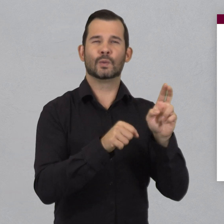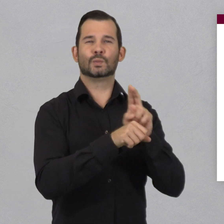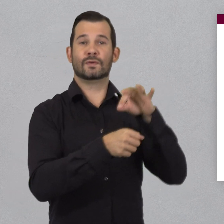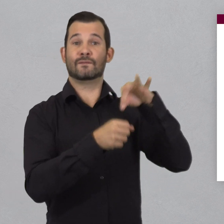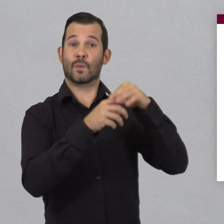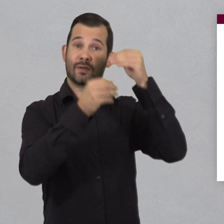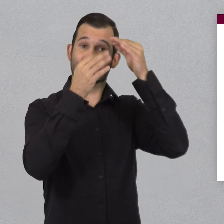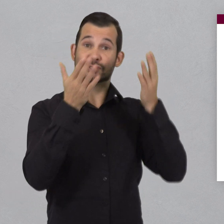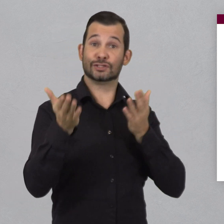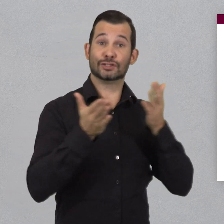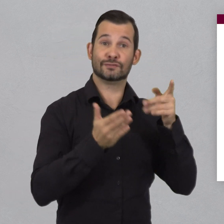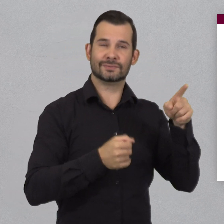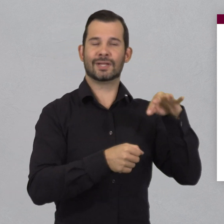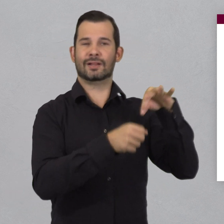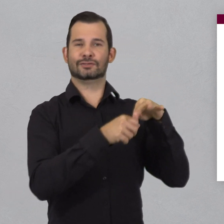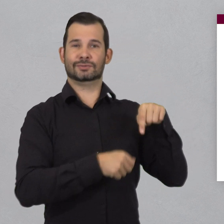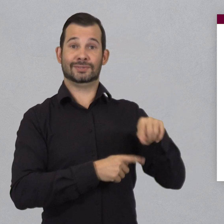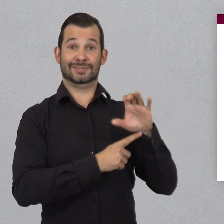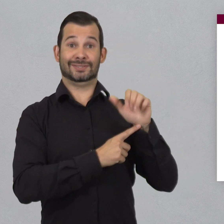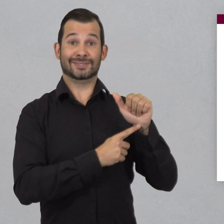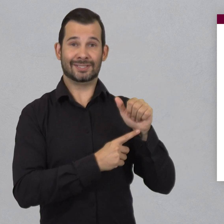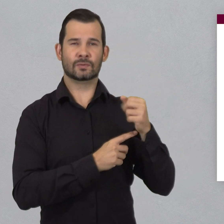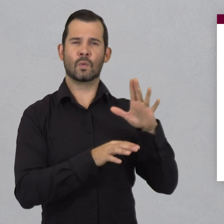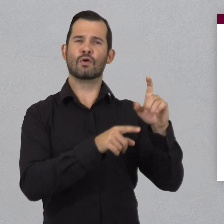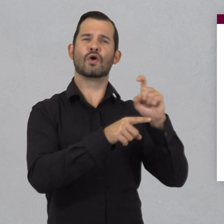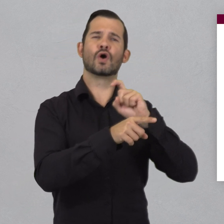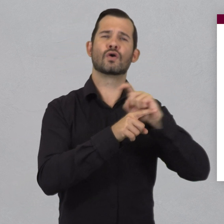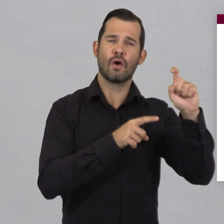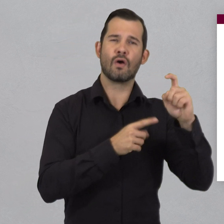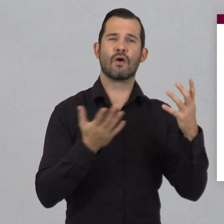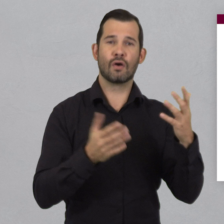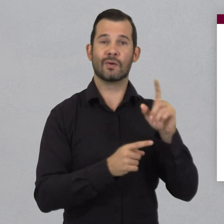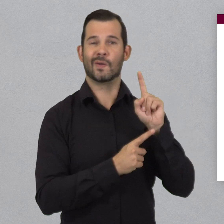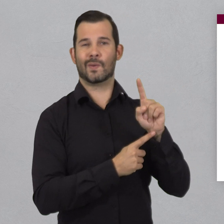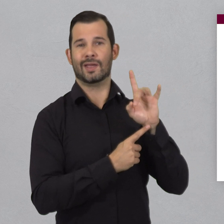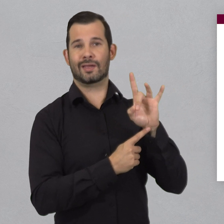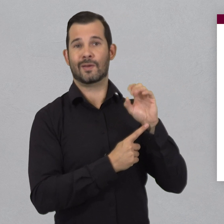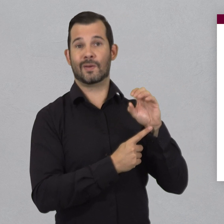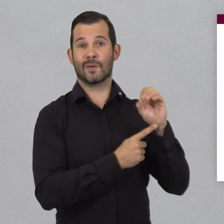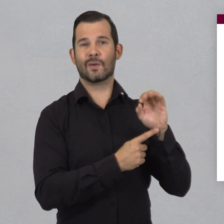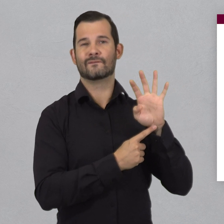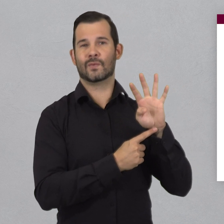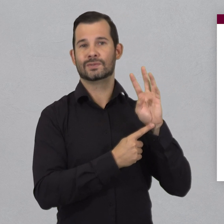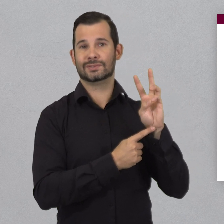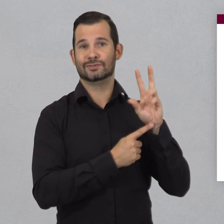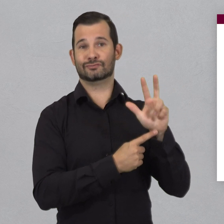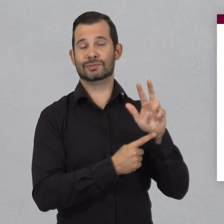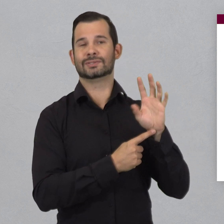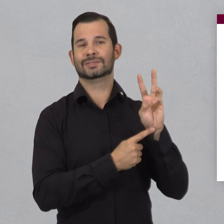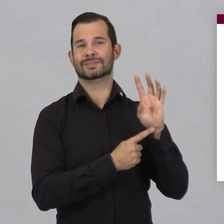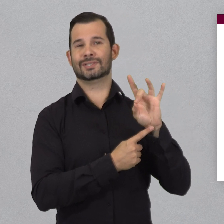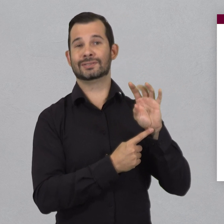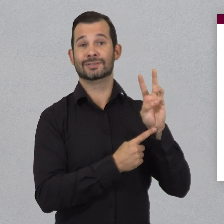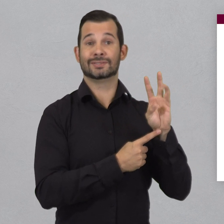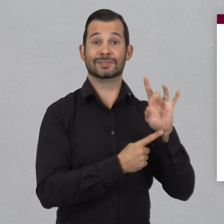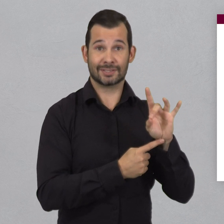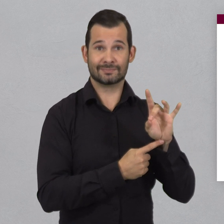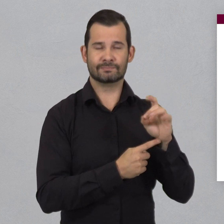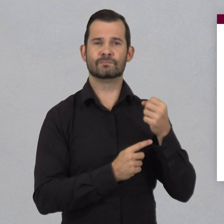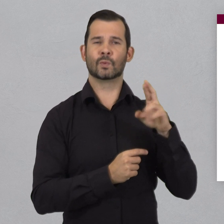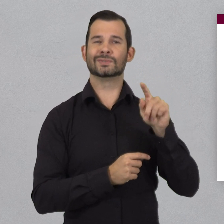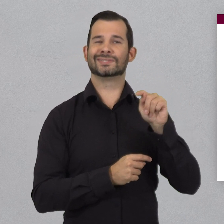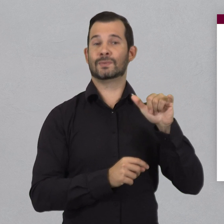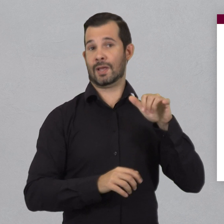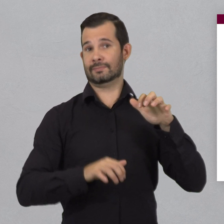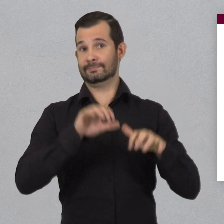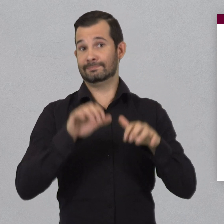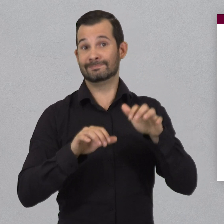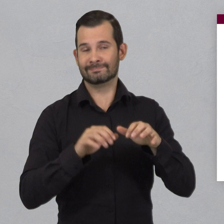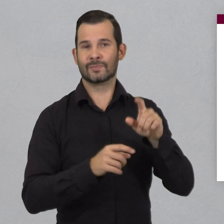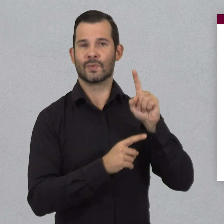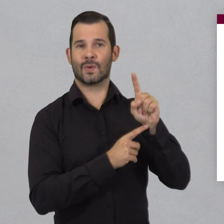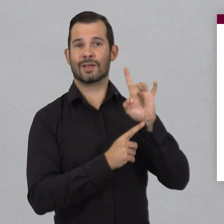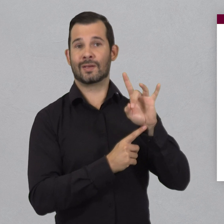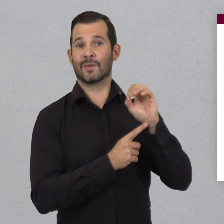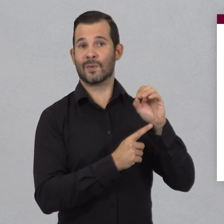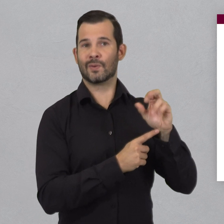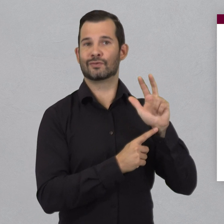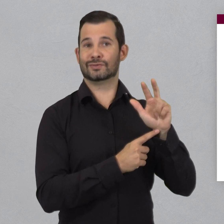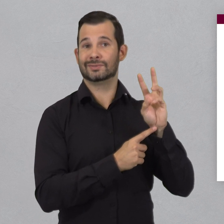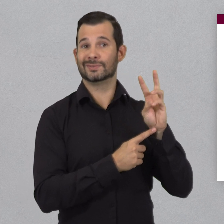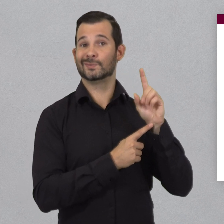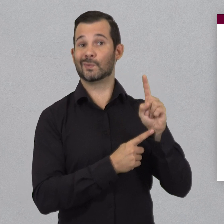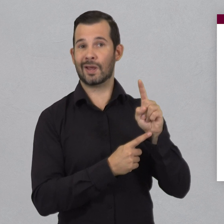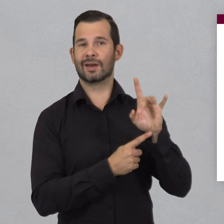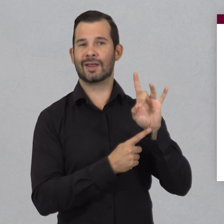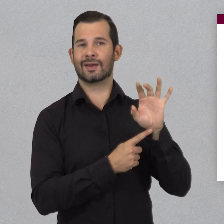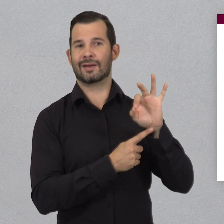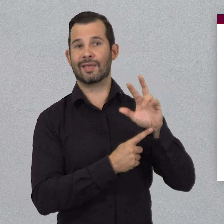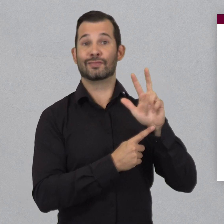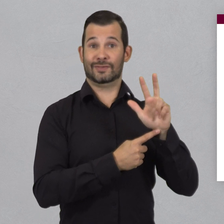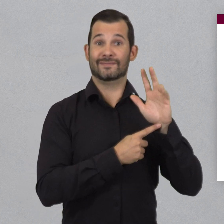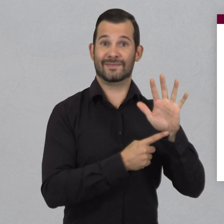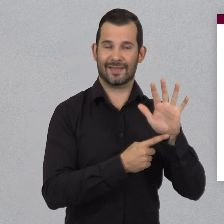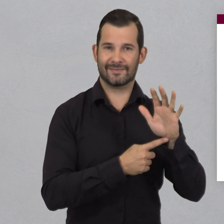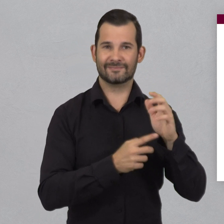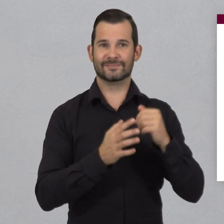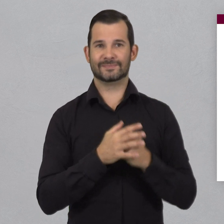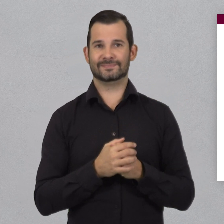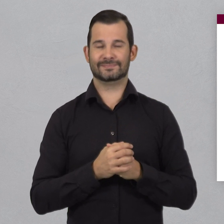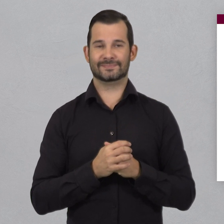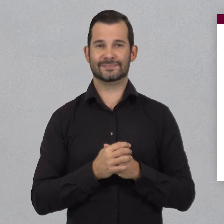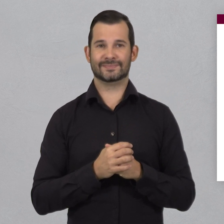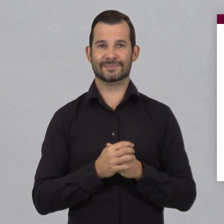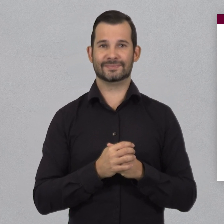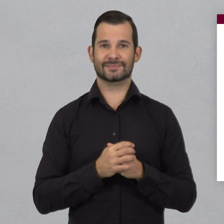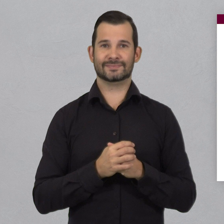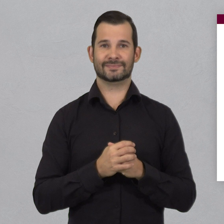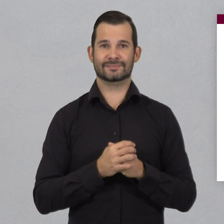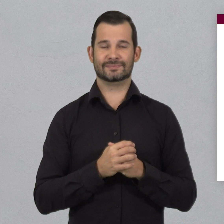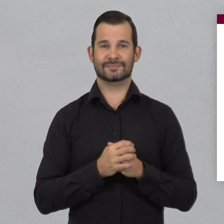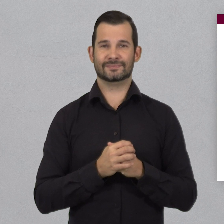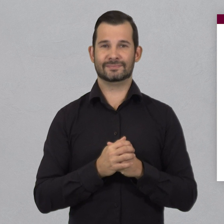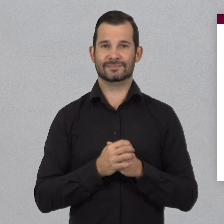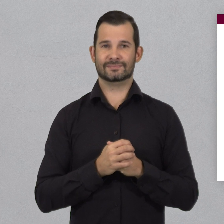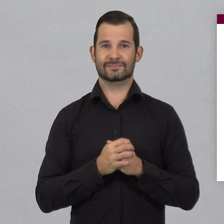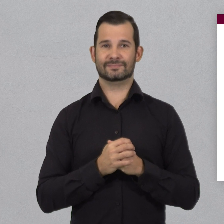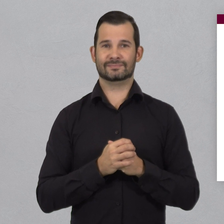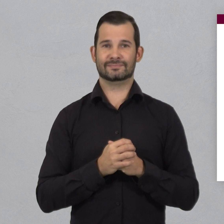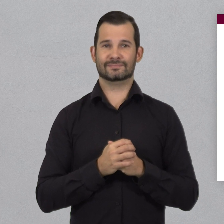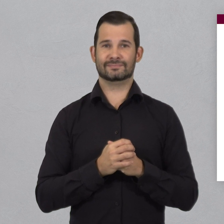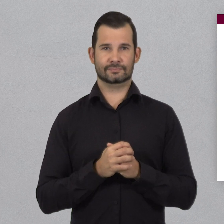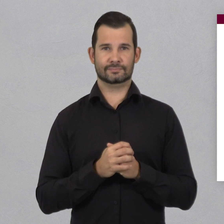Information Service at elections.ca or calling 1-800-463-6868 or 1-800-361-8935 (TTY).